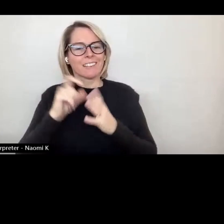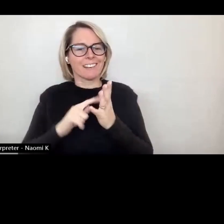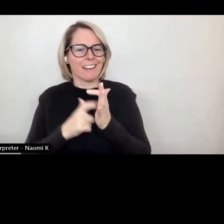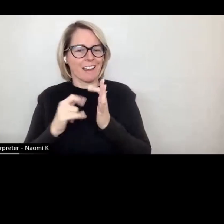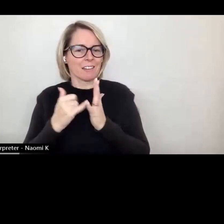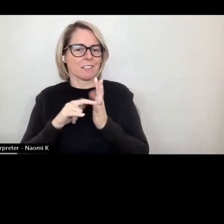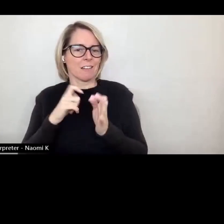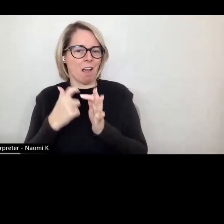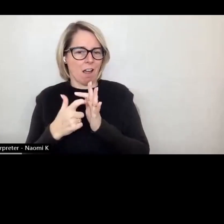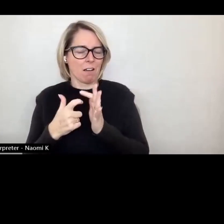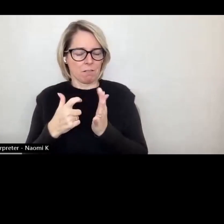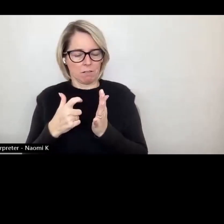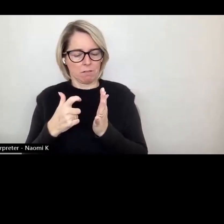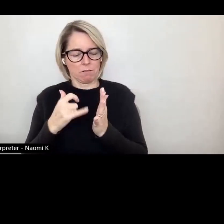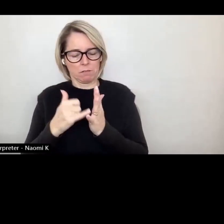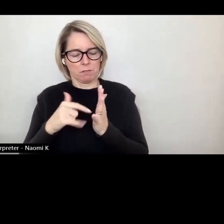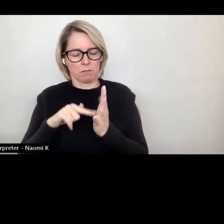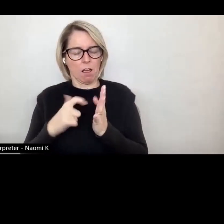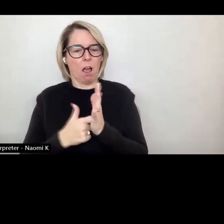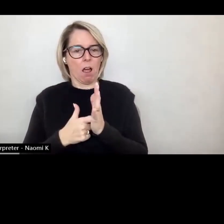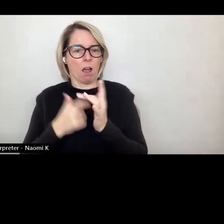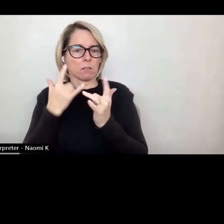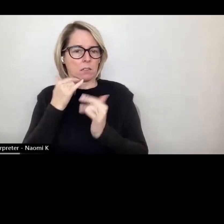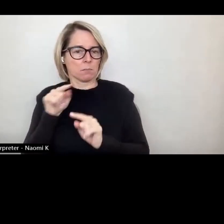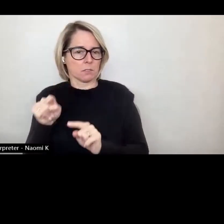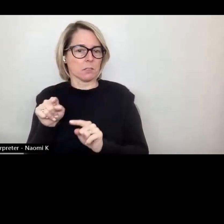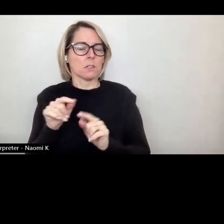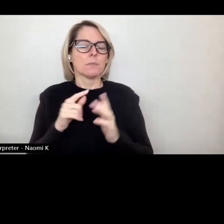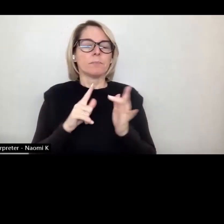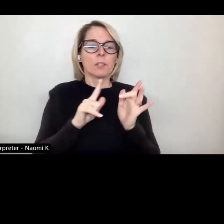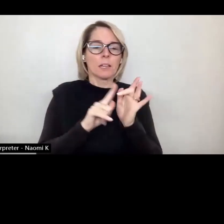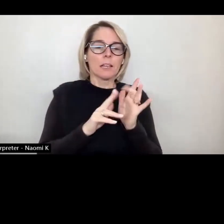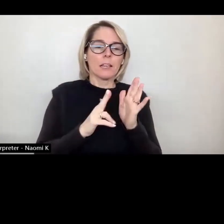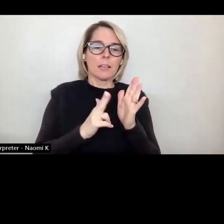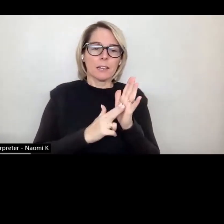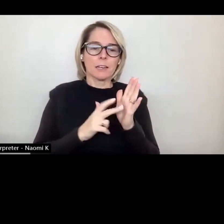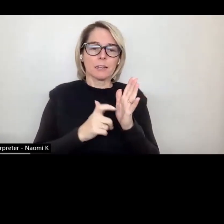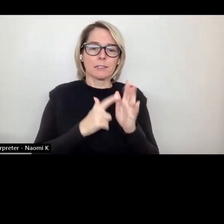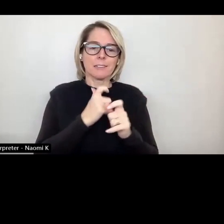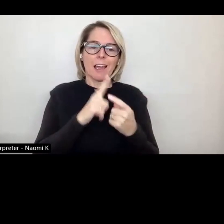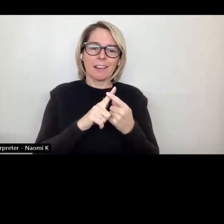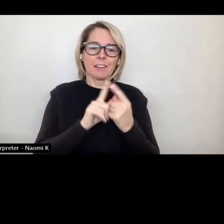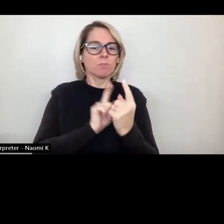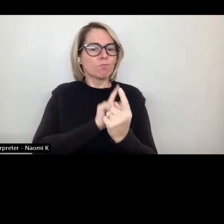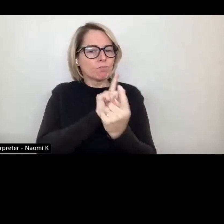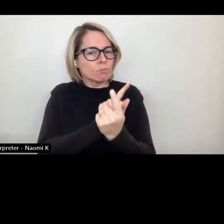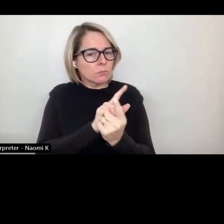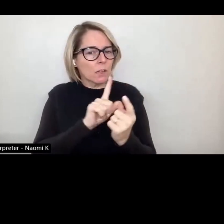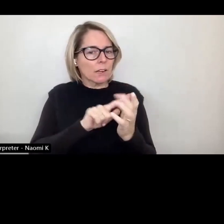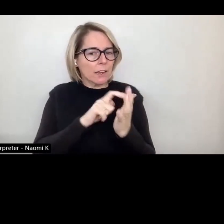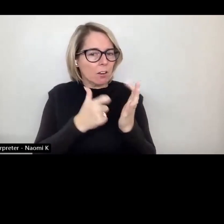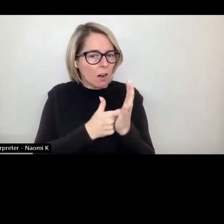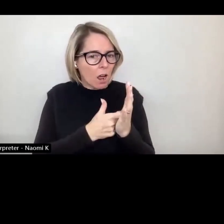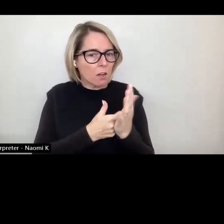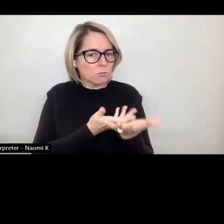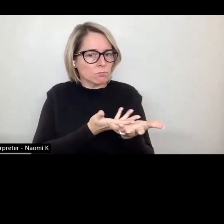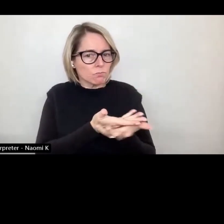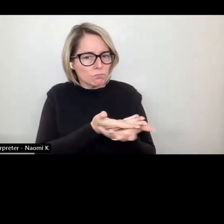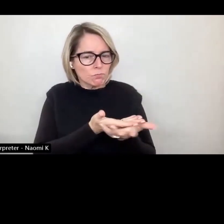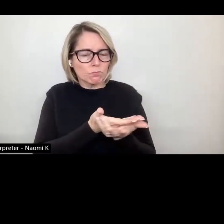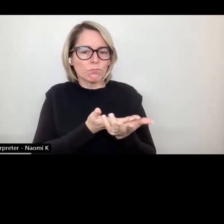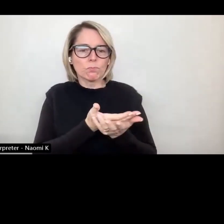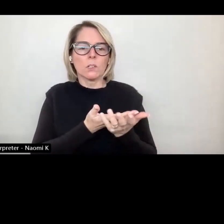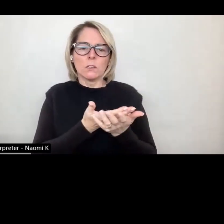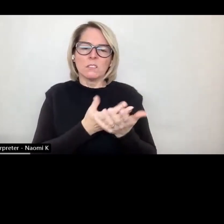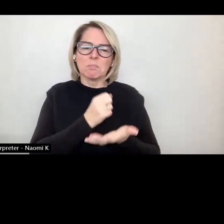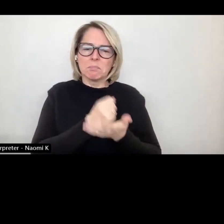the provider gathers basic information about a carer who has decided they would like to be supported through Carer Gateway.